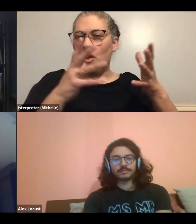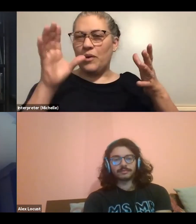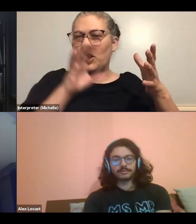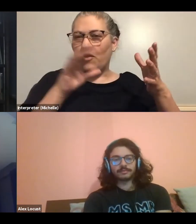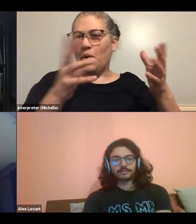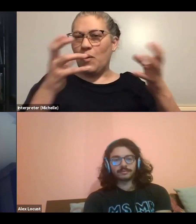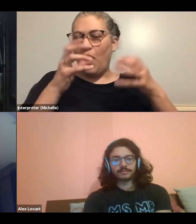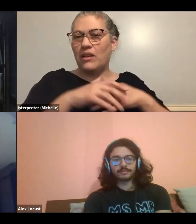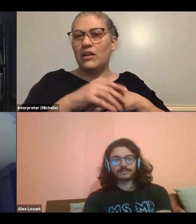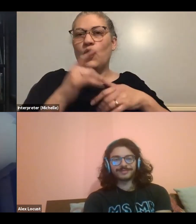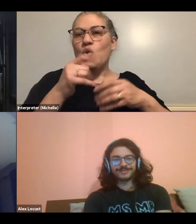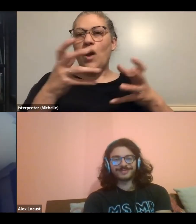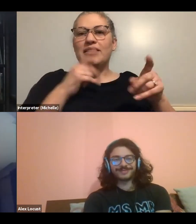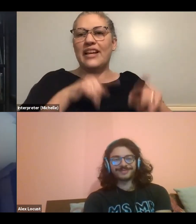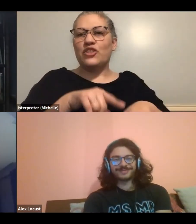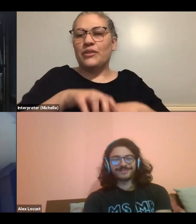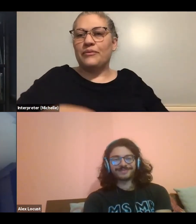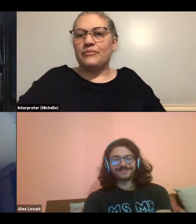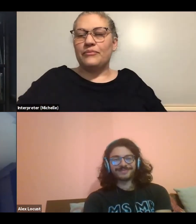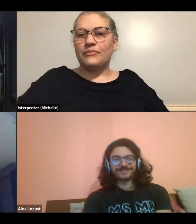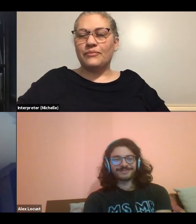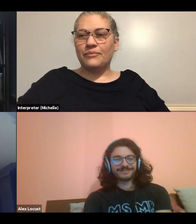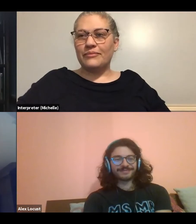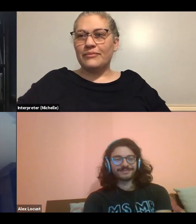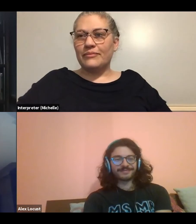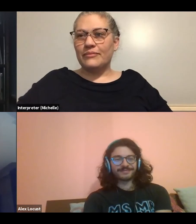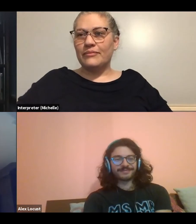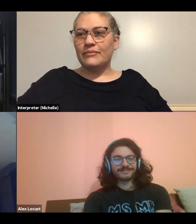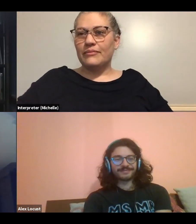Alex Locust: That has made disability, a part of my life, since day one, and I feel like that.